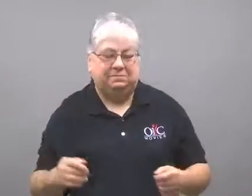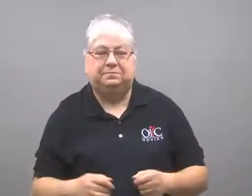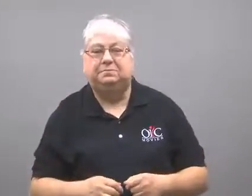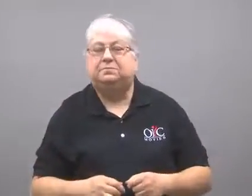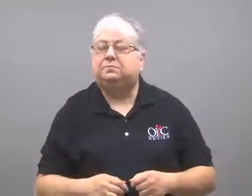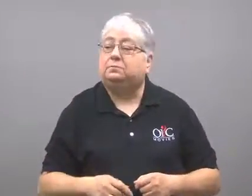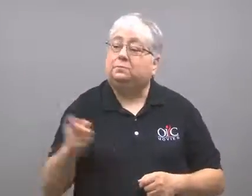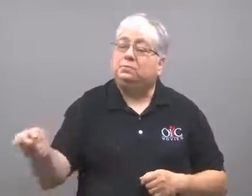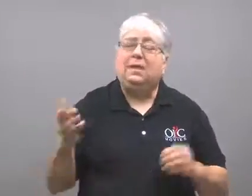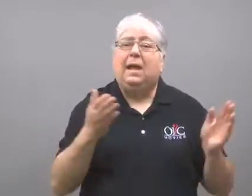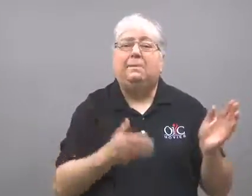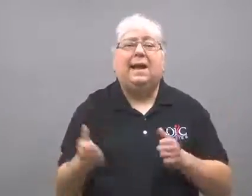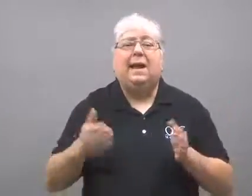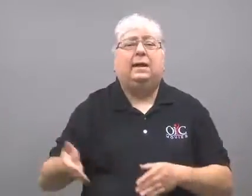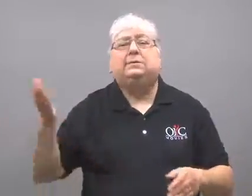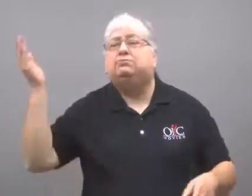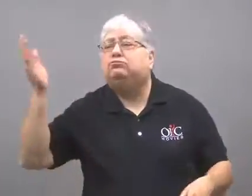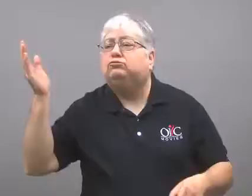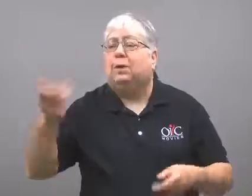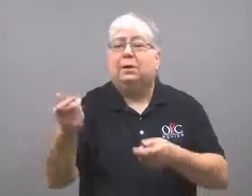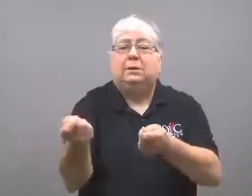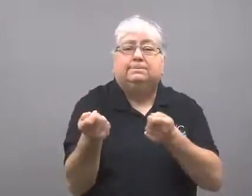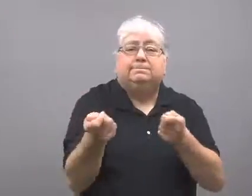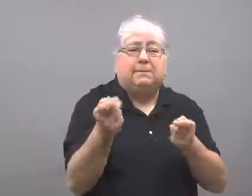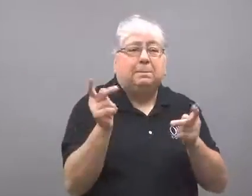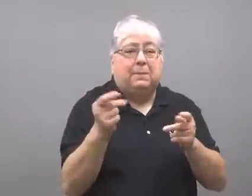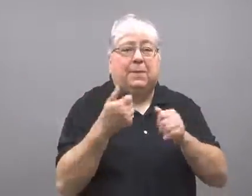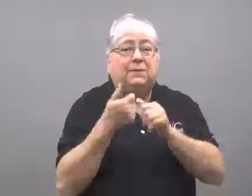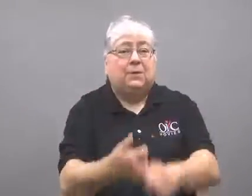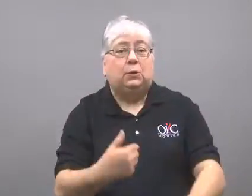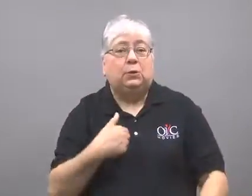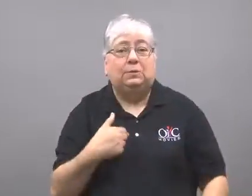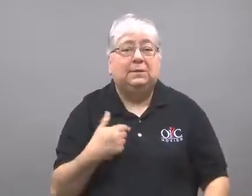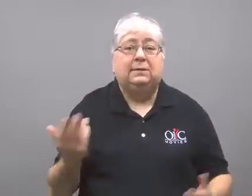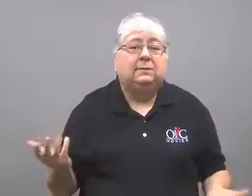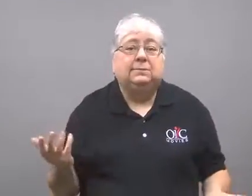She outlined a campaign platform to draw voters.